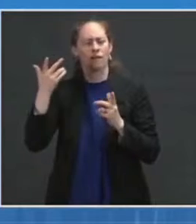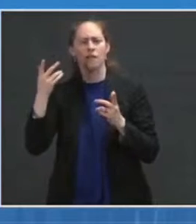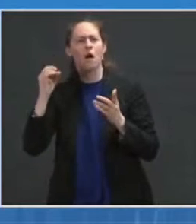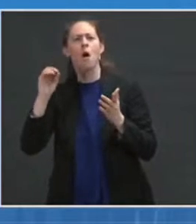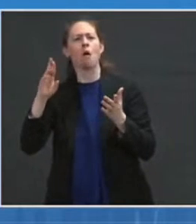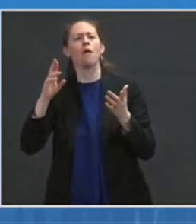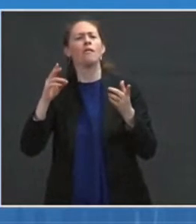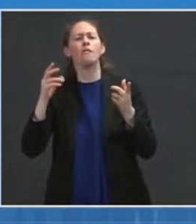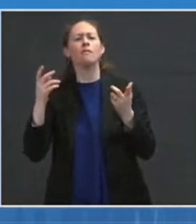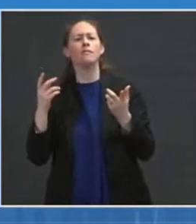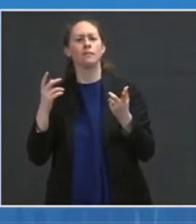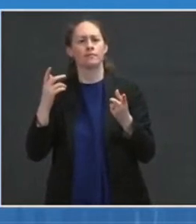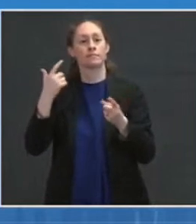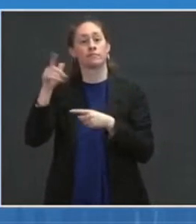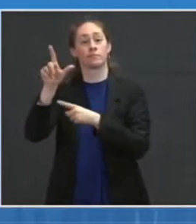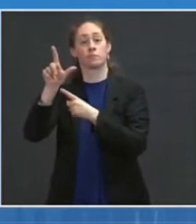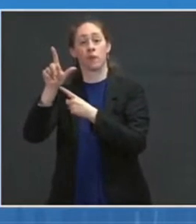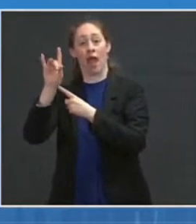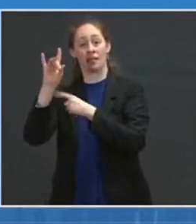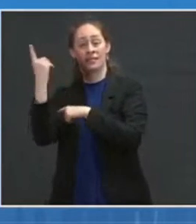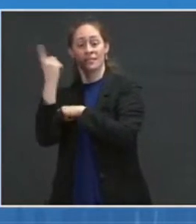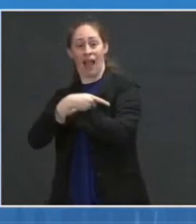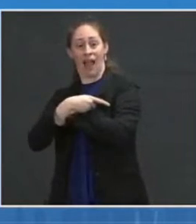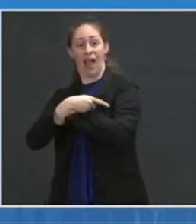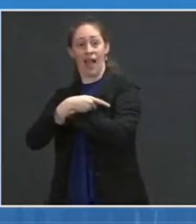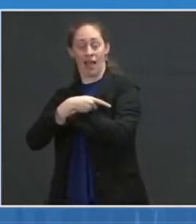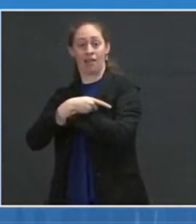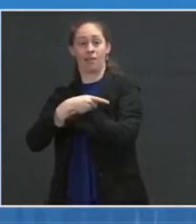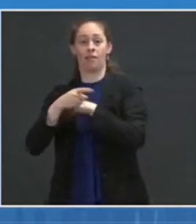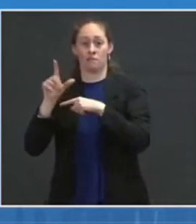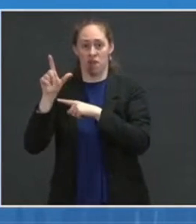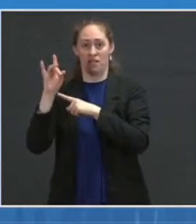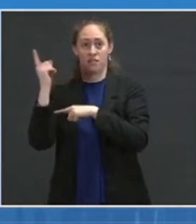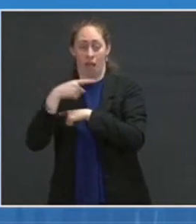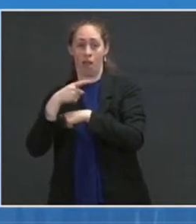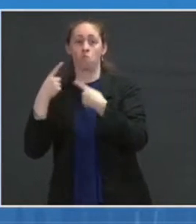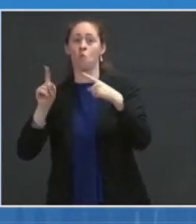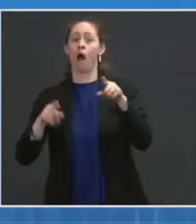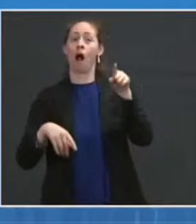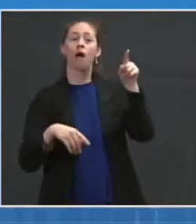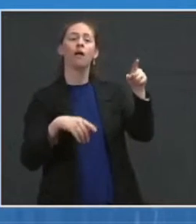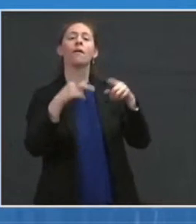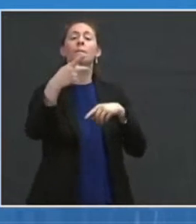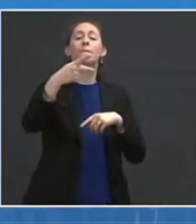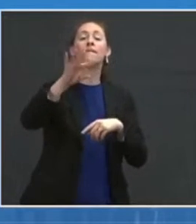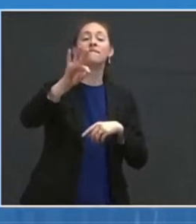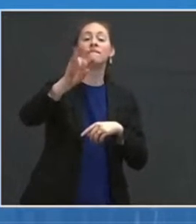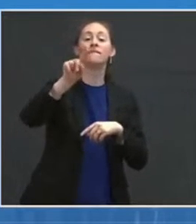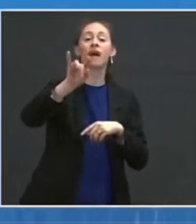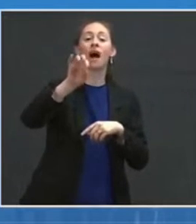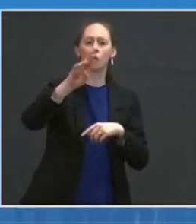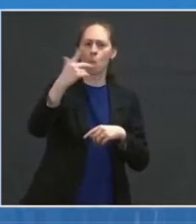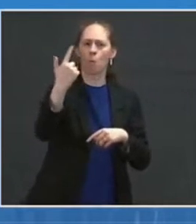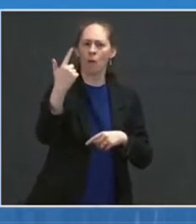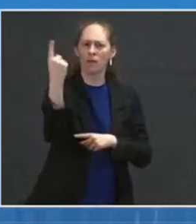BROWN -- WOUND UP WITH A PRIME